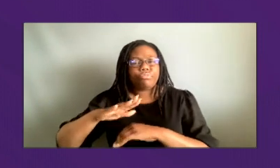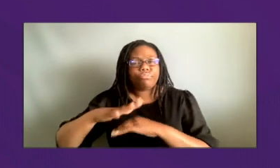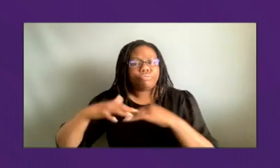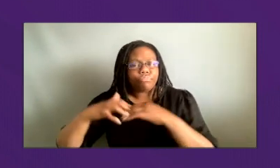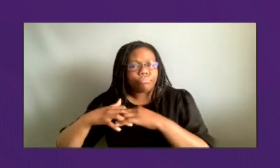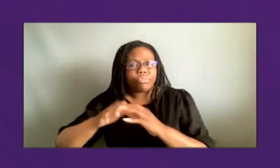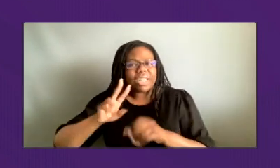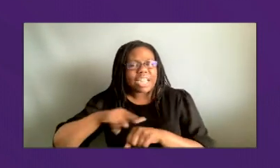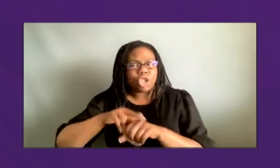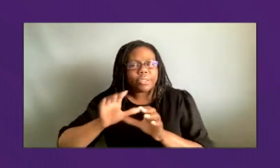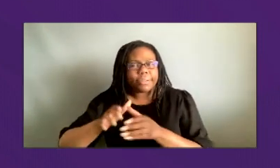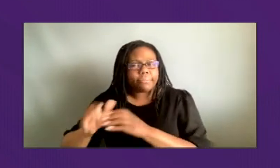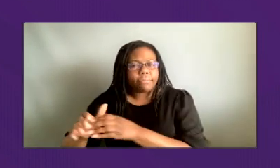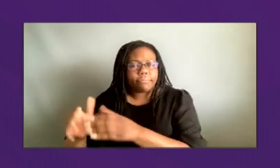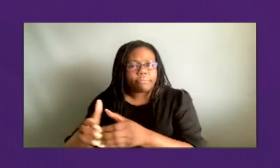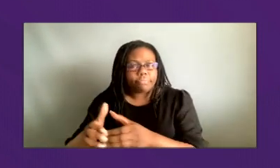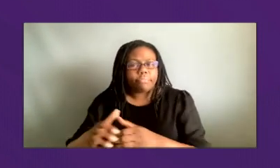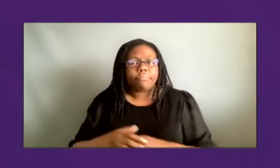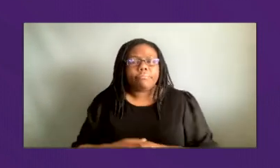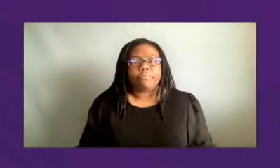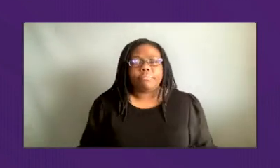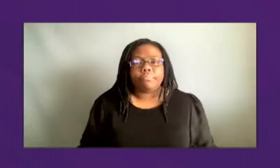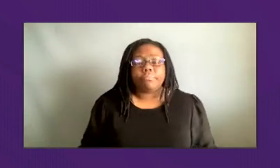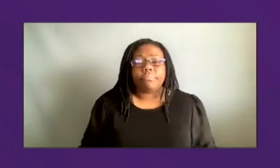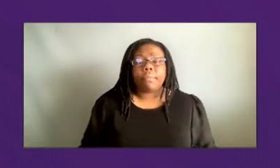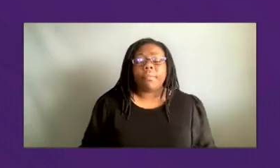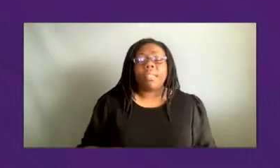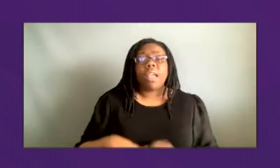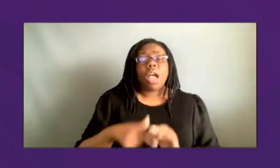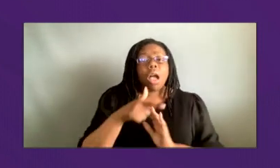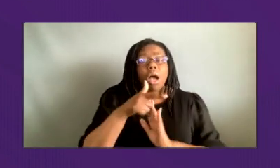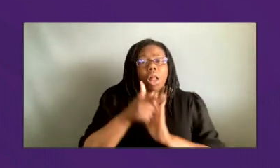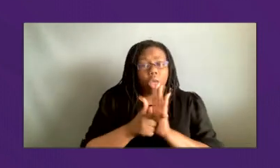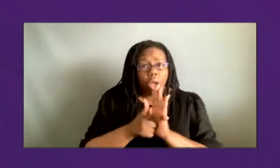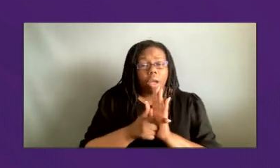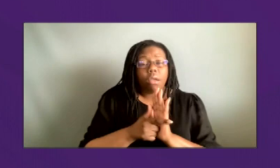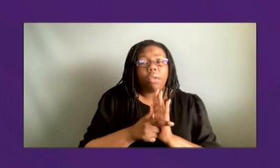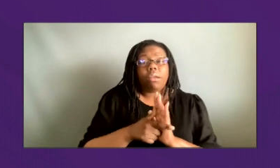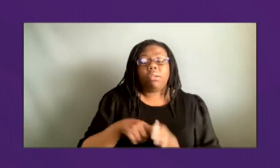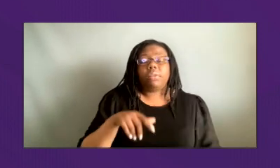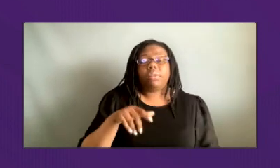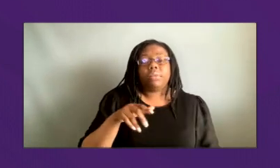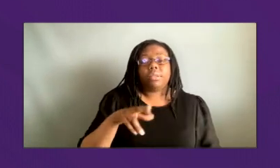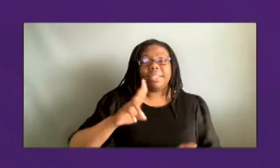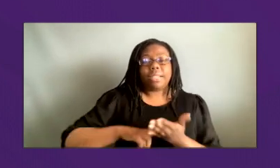and passed by Andrew Jackson in 1830. And up to that point, in the United States,